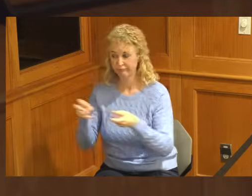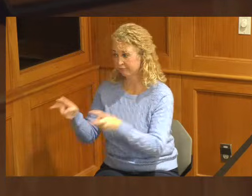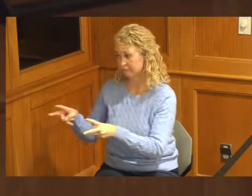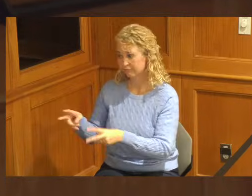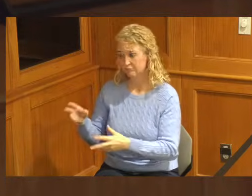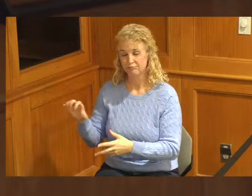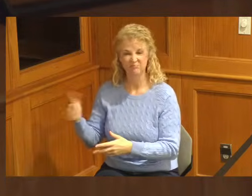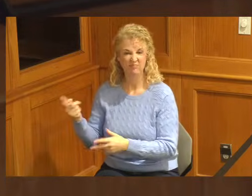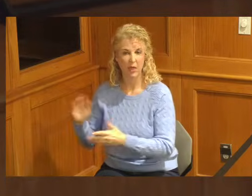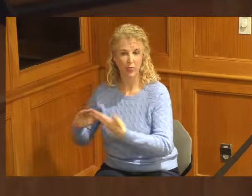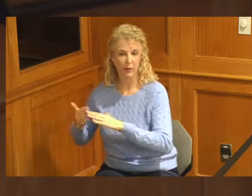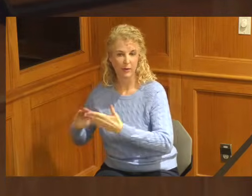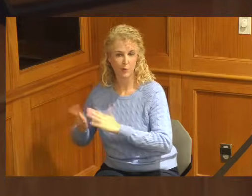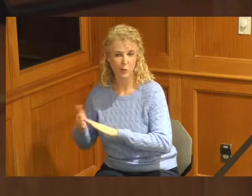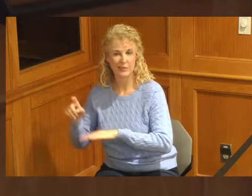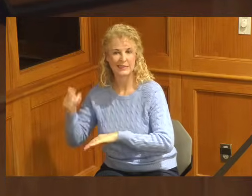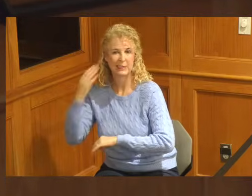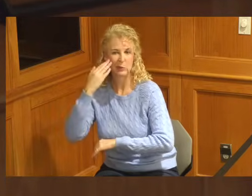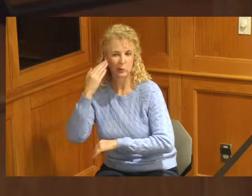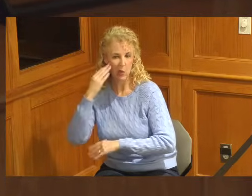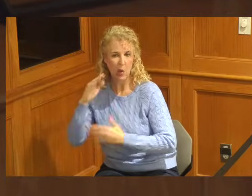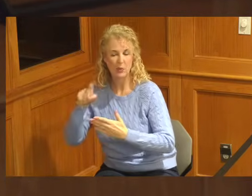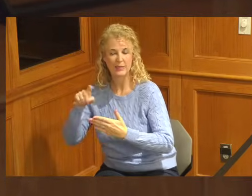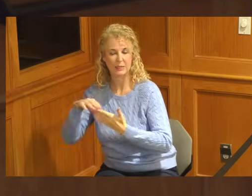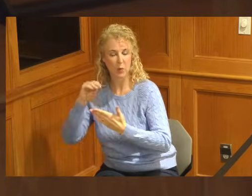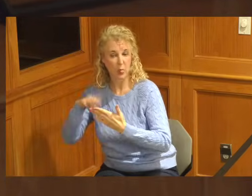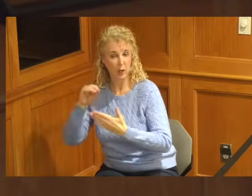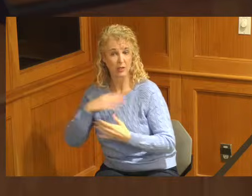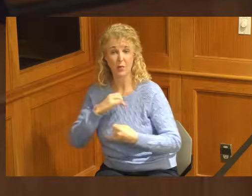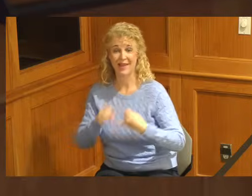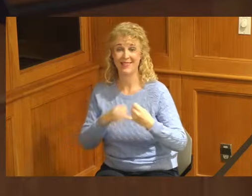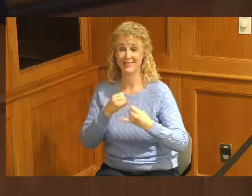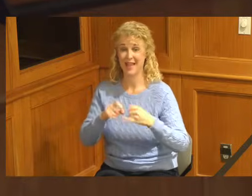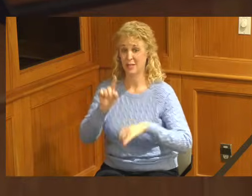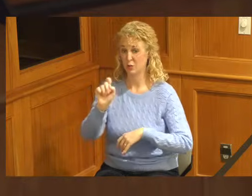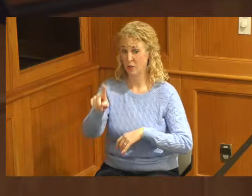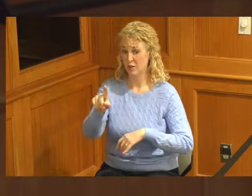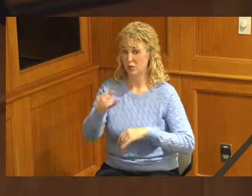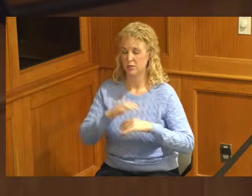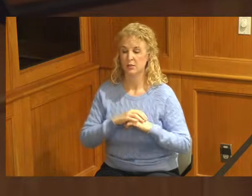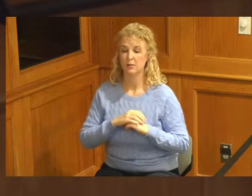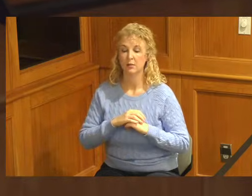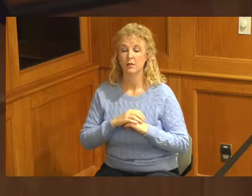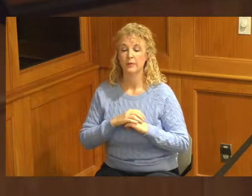that have embraced some of these projects. So my last question then is related to that. So you just